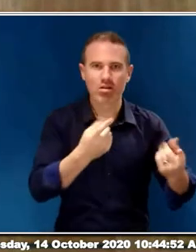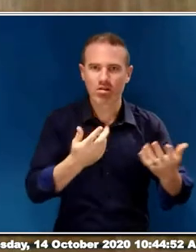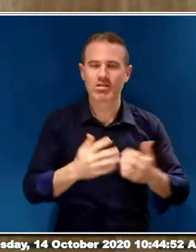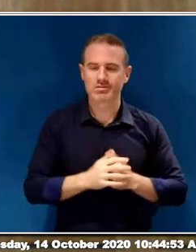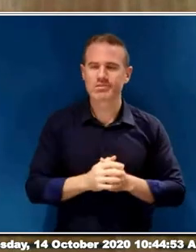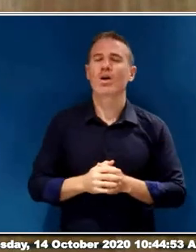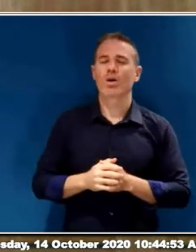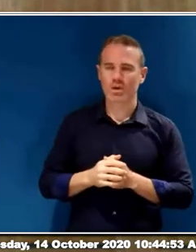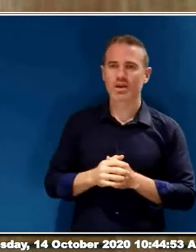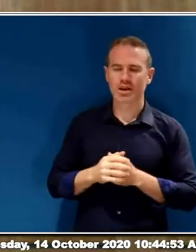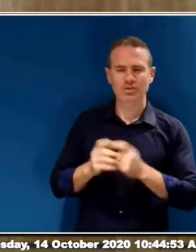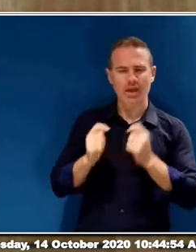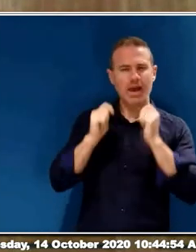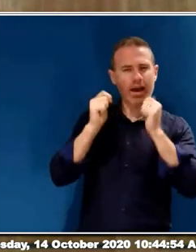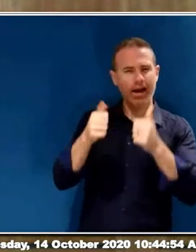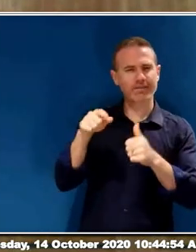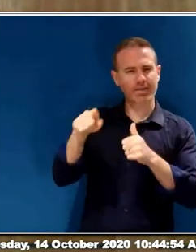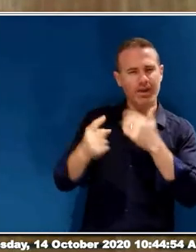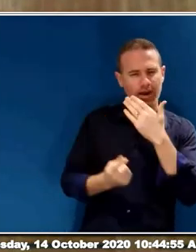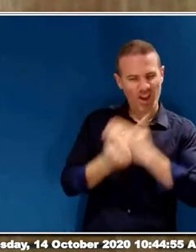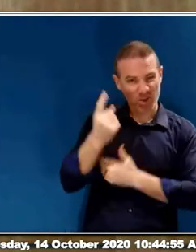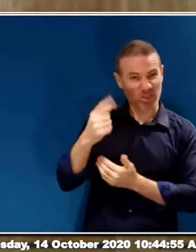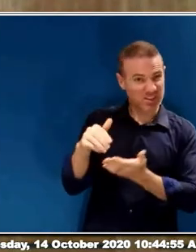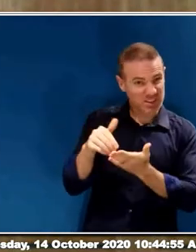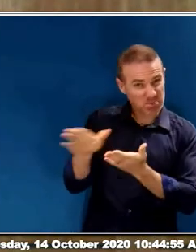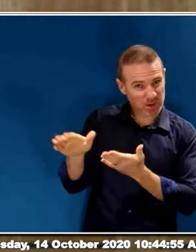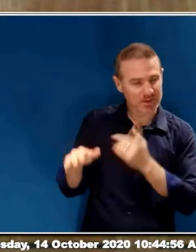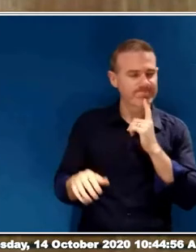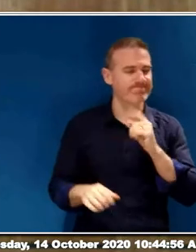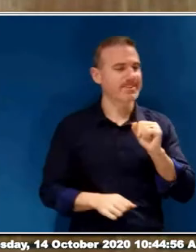And did you indicate to the school at that time that you thought